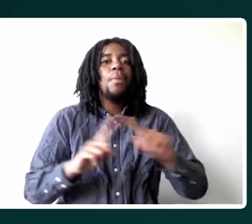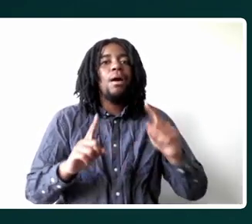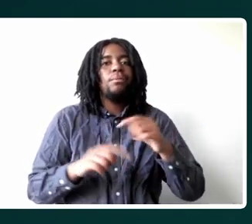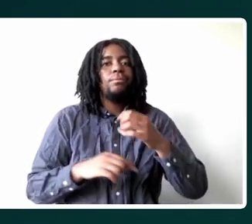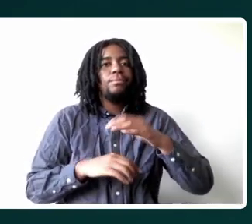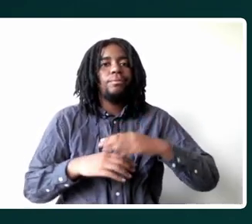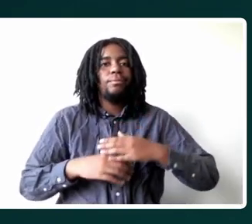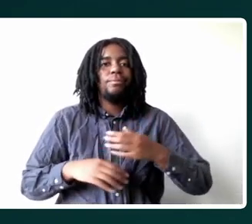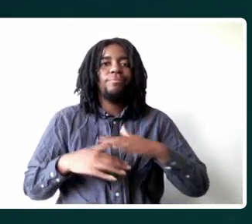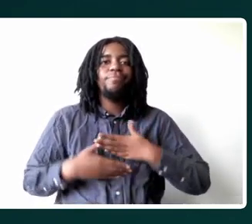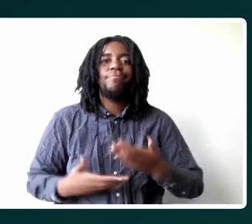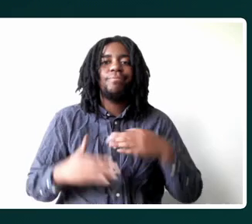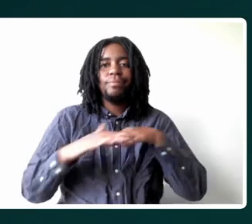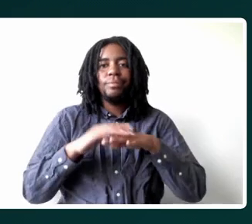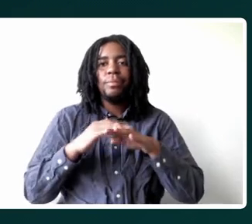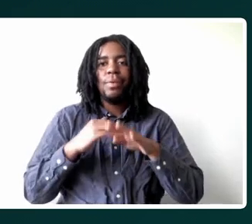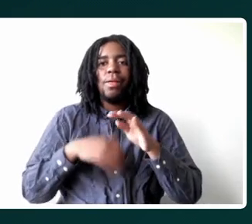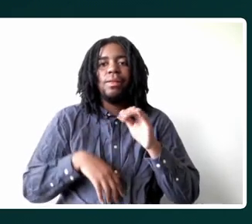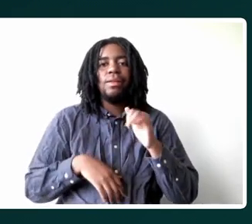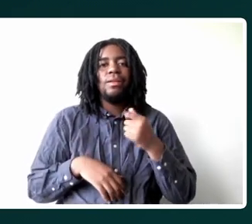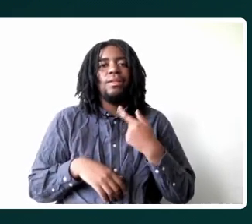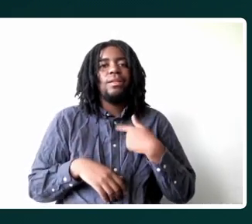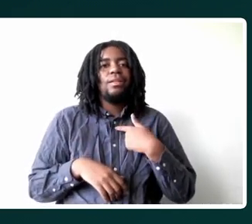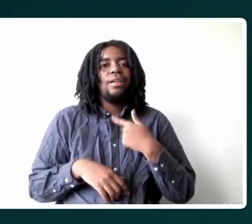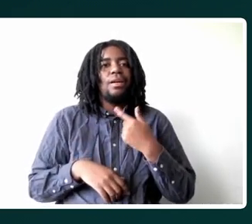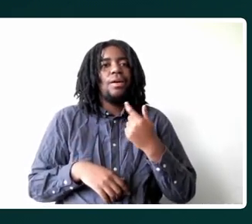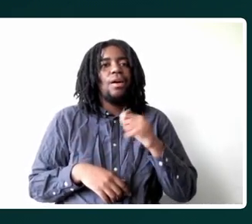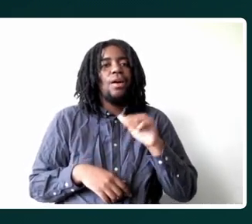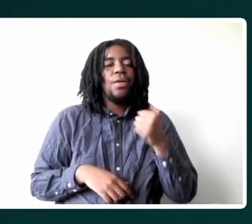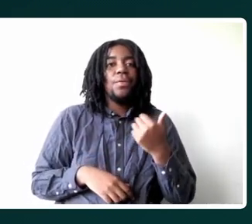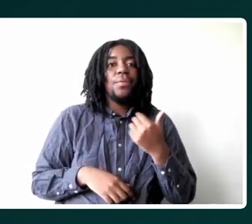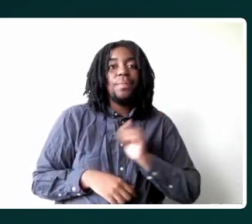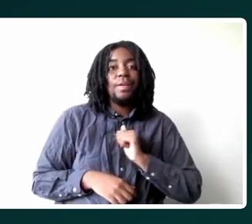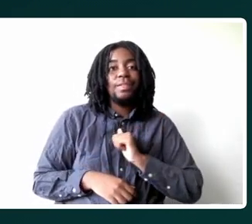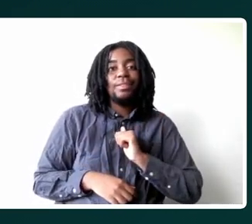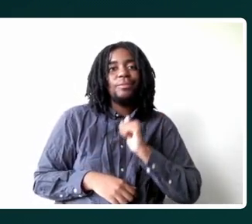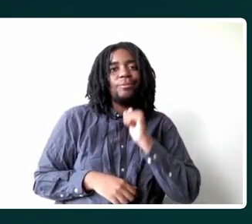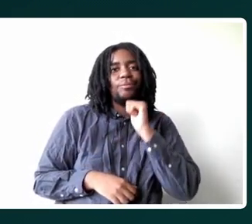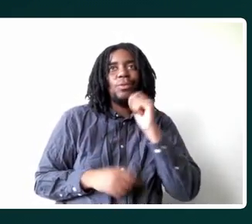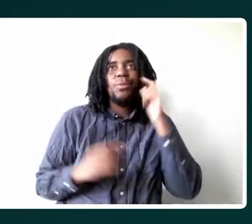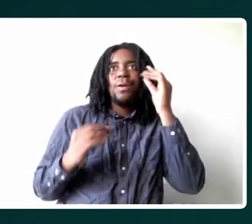thinking that others, myself included, had not considered. So, now I'll let Micheline share